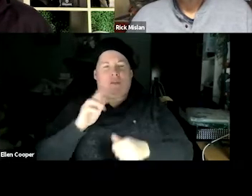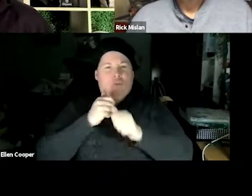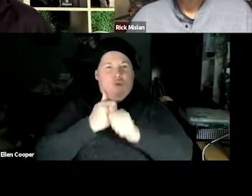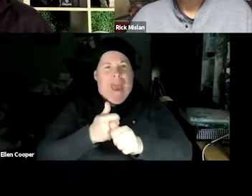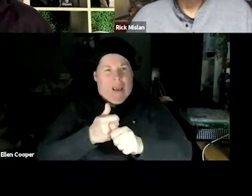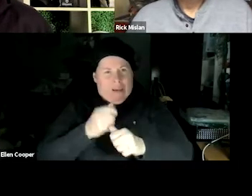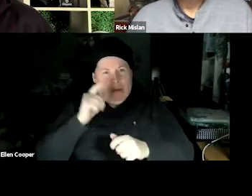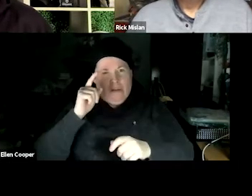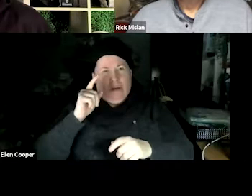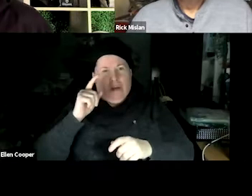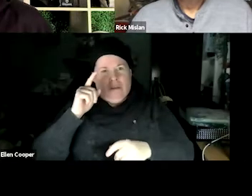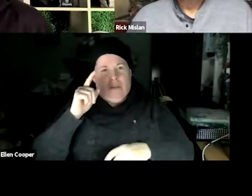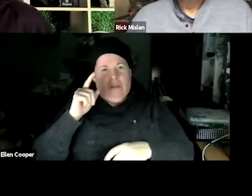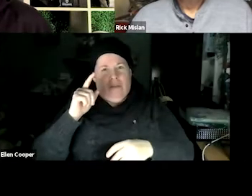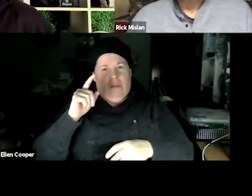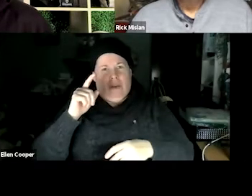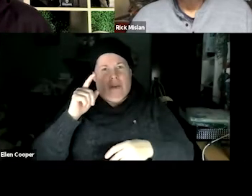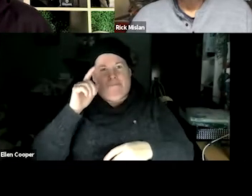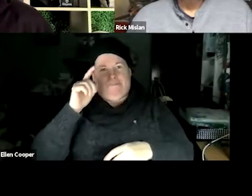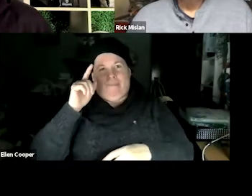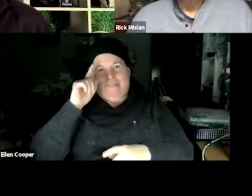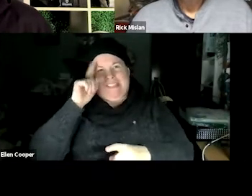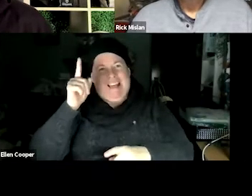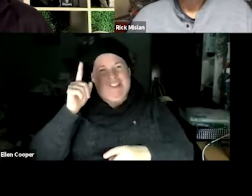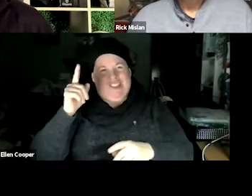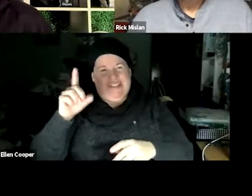CalebBarlow: One that I knew nothing about but was,